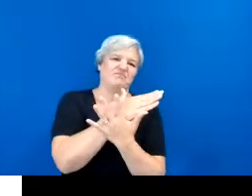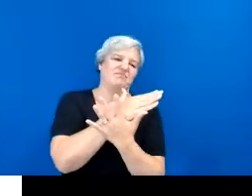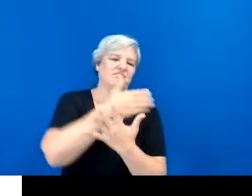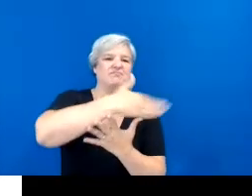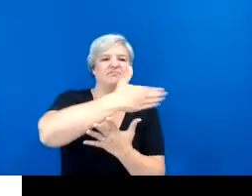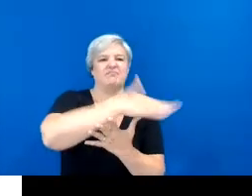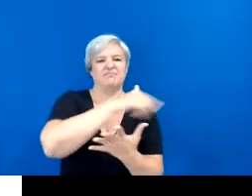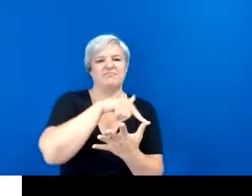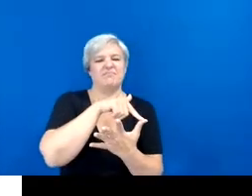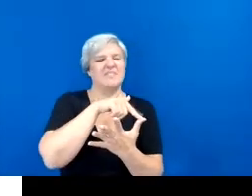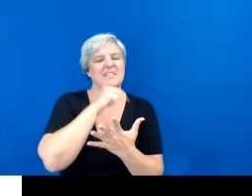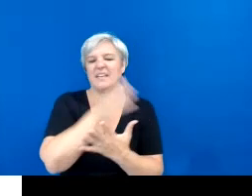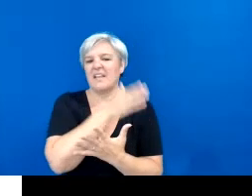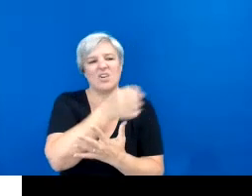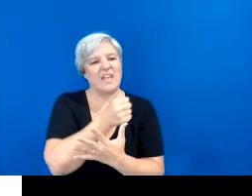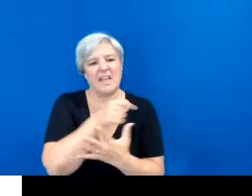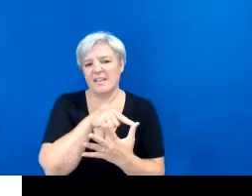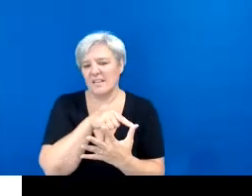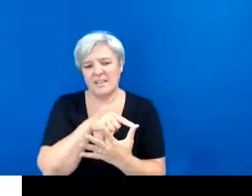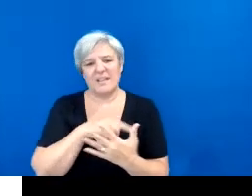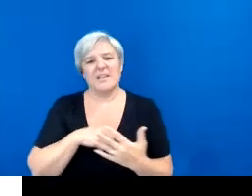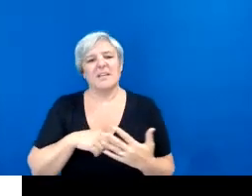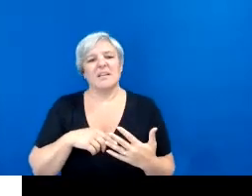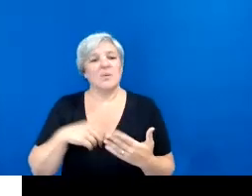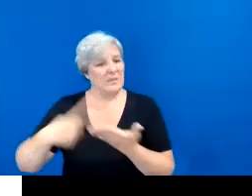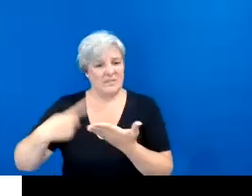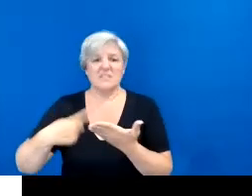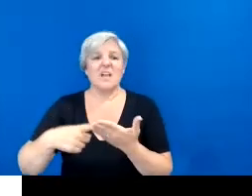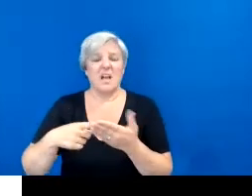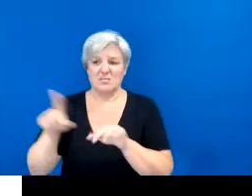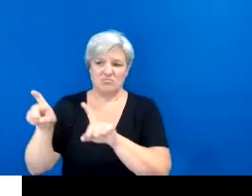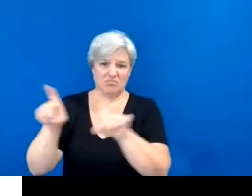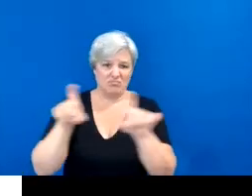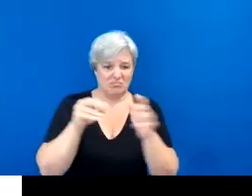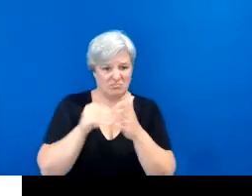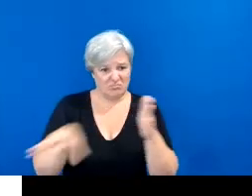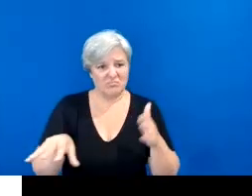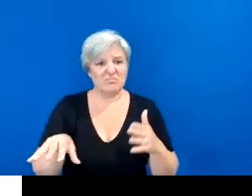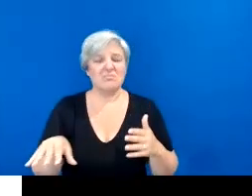We just know by talking to our students, by common sense